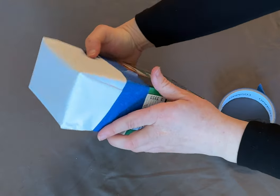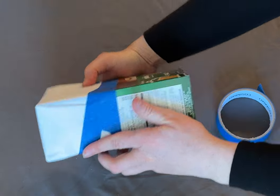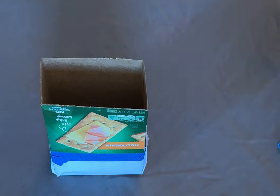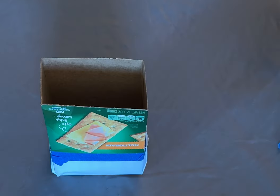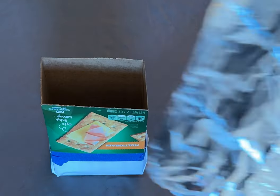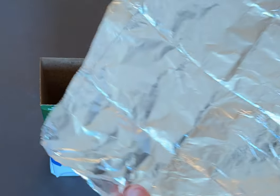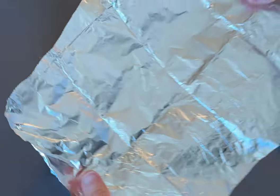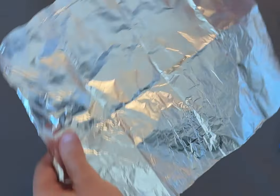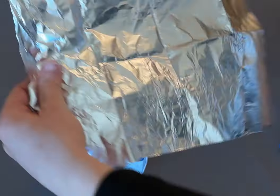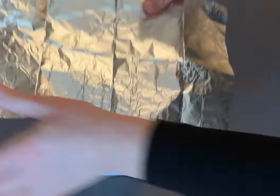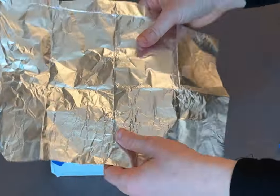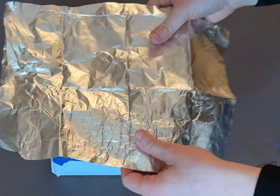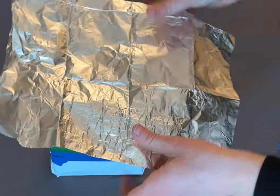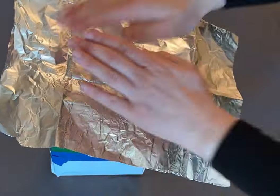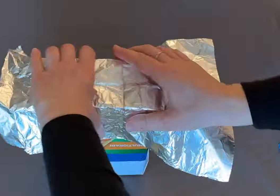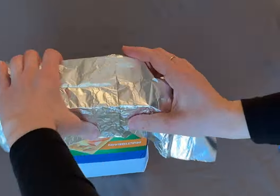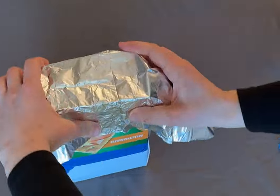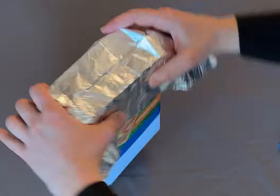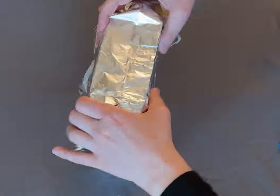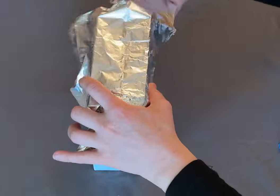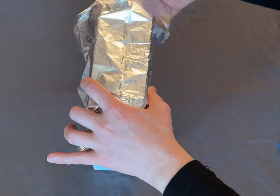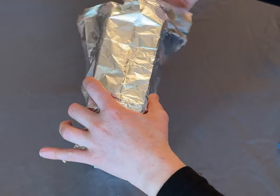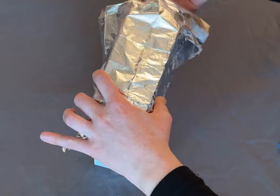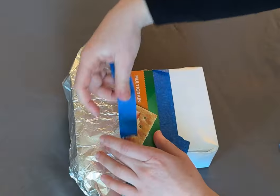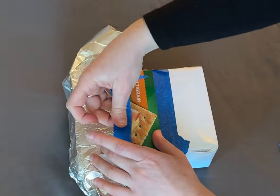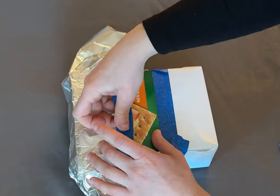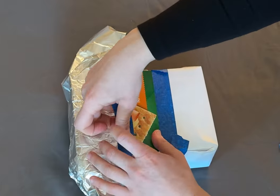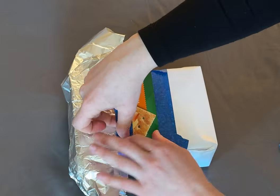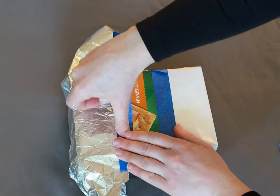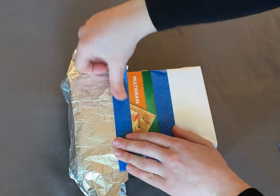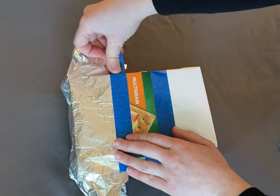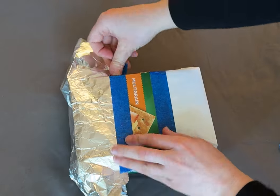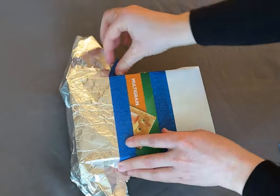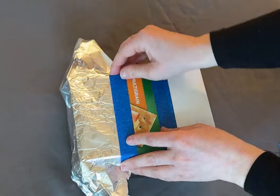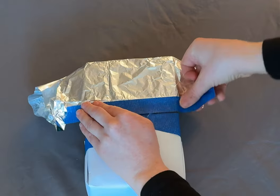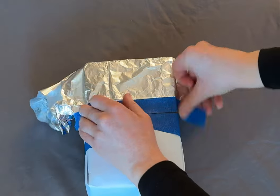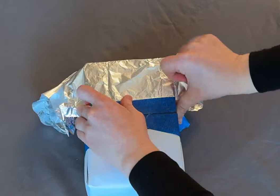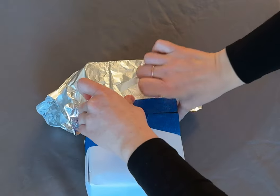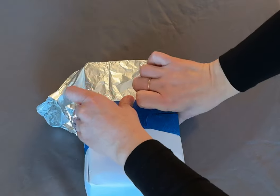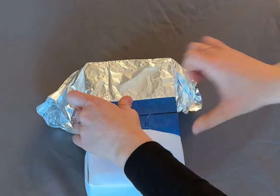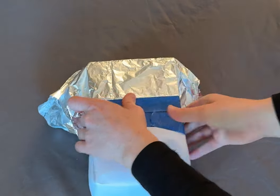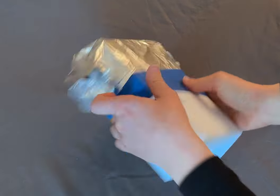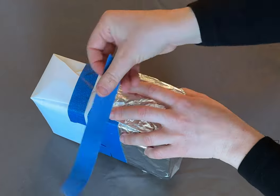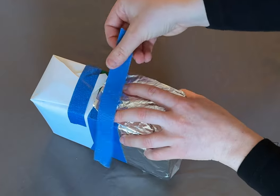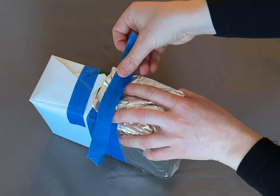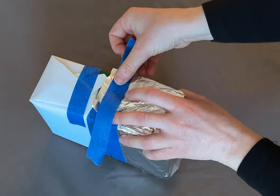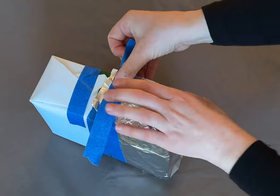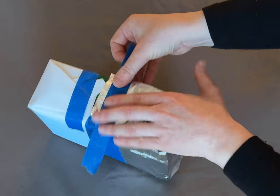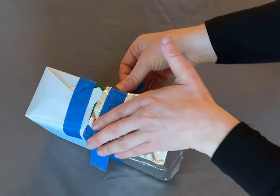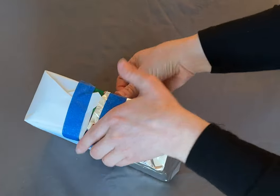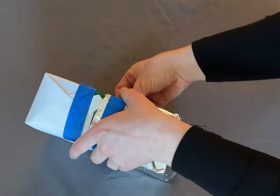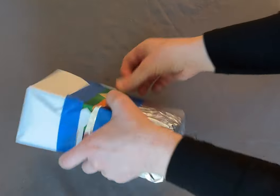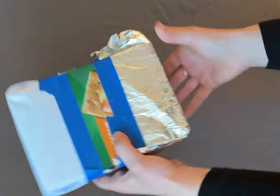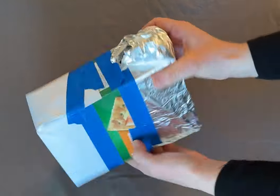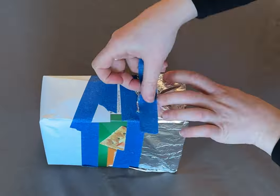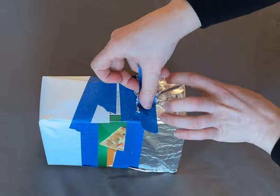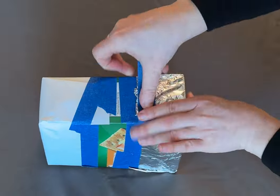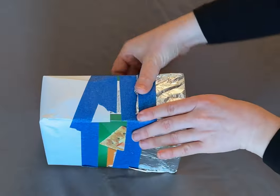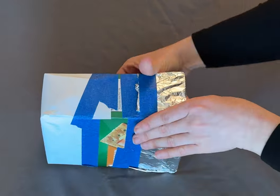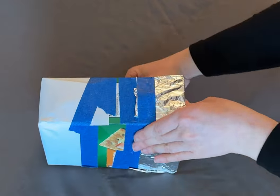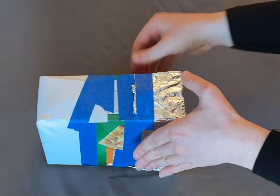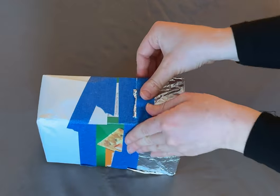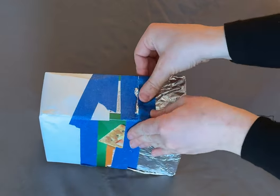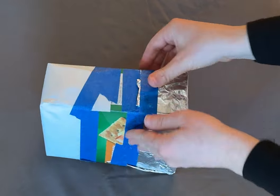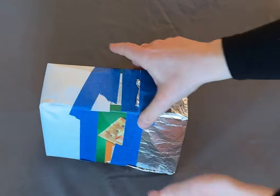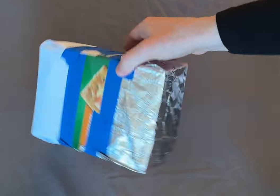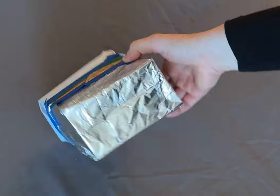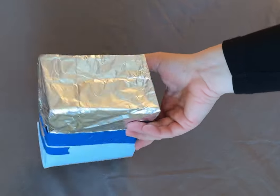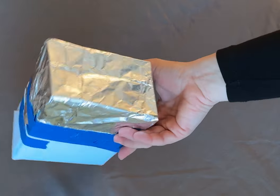Add aluminum foil to the other end and tape it around tightly. Create a small hole into the foil by using a push pin.